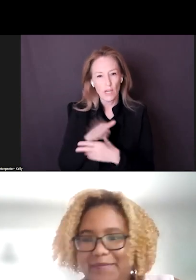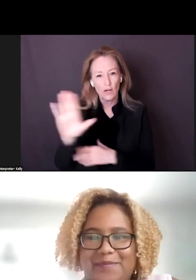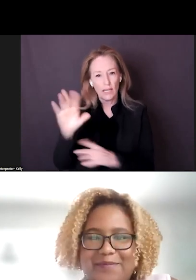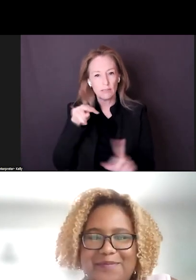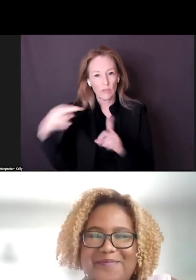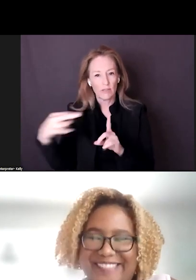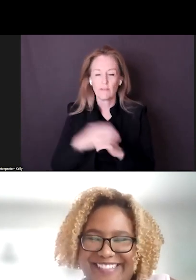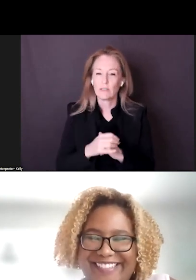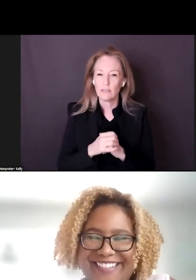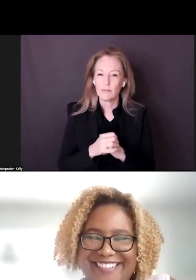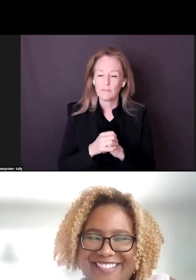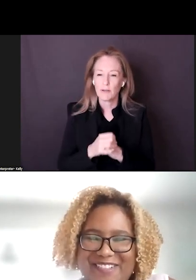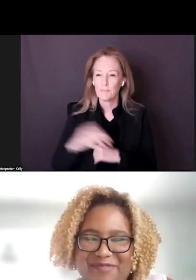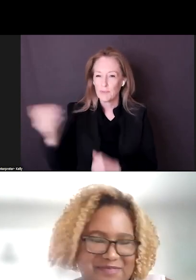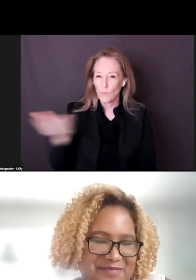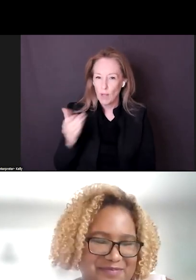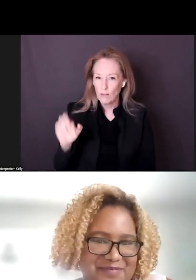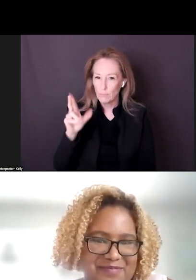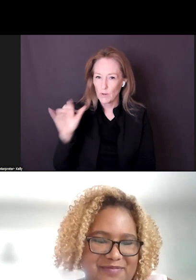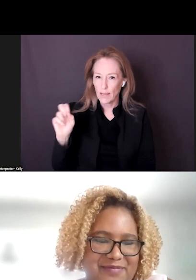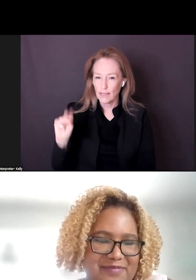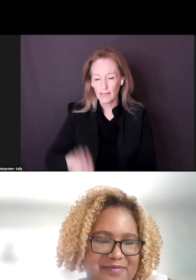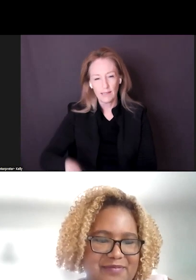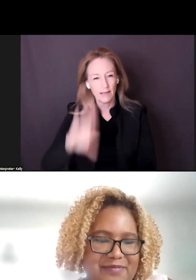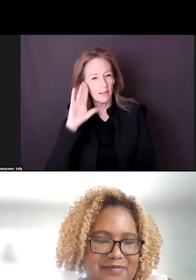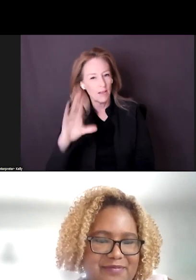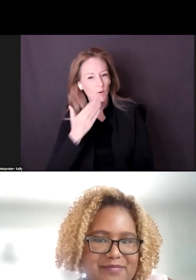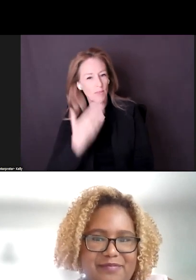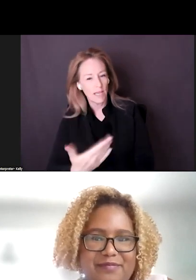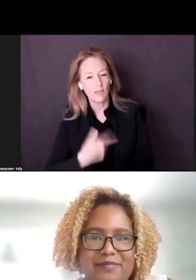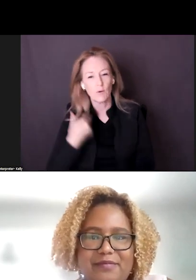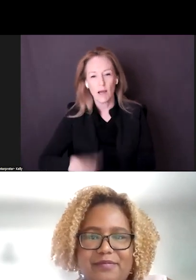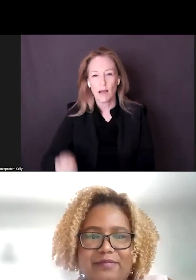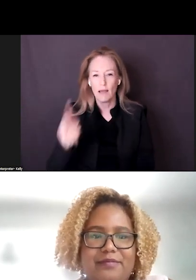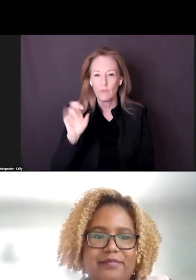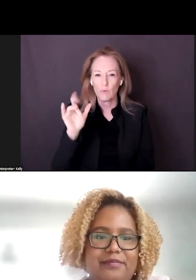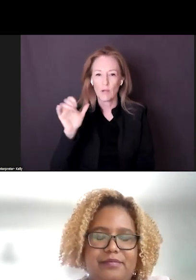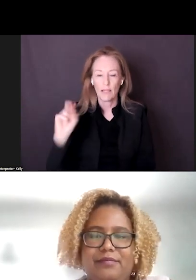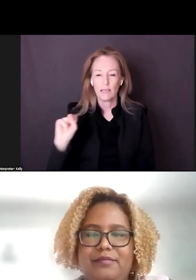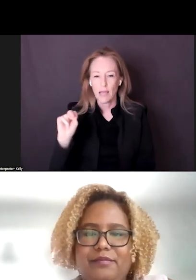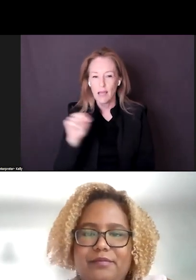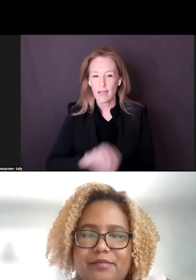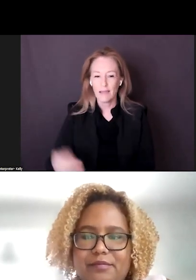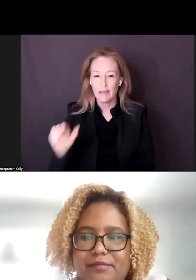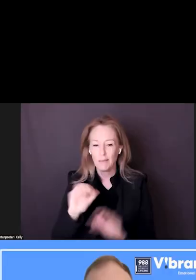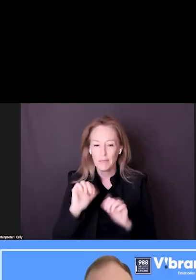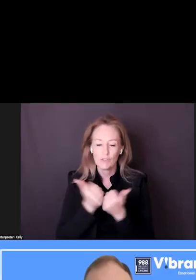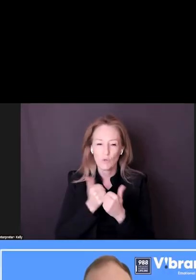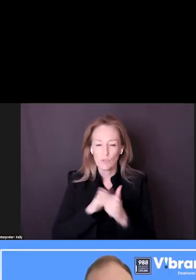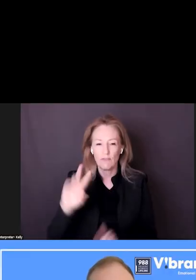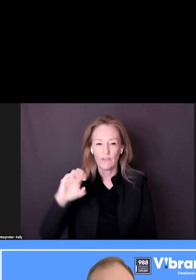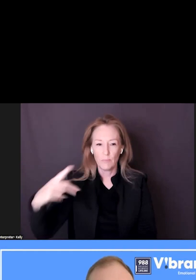THANK YOU, EVERYONE. I AM THE ASSOCIATE VICE PRESIDENT. MY